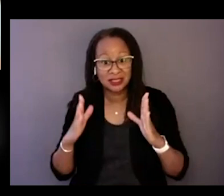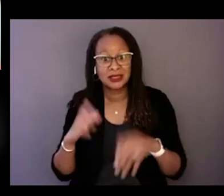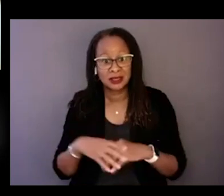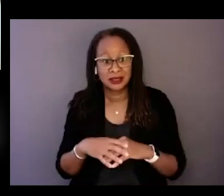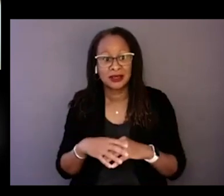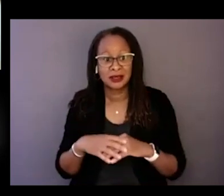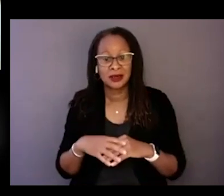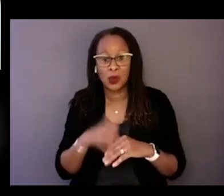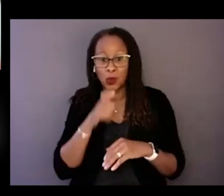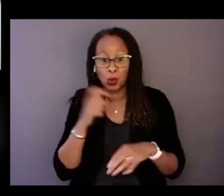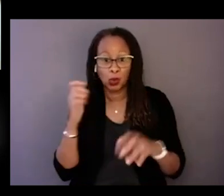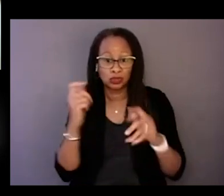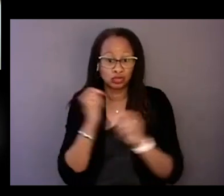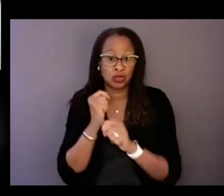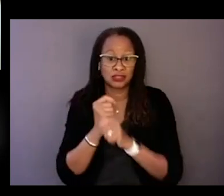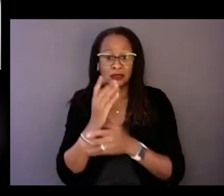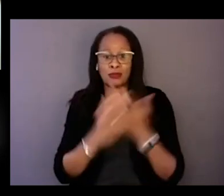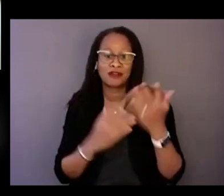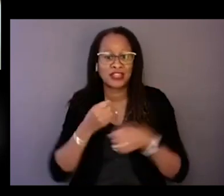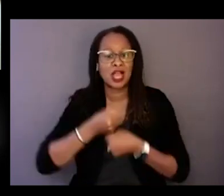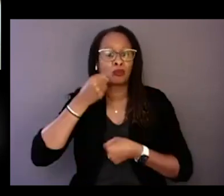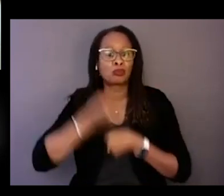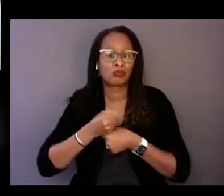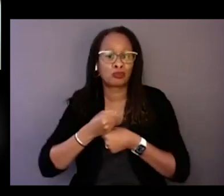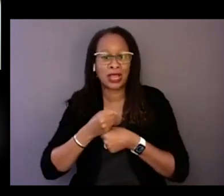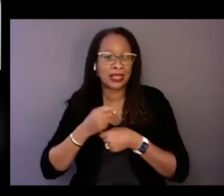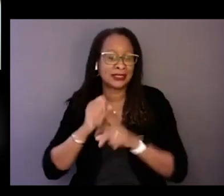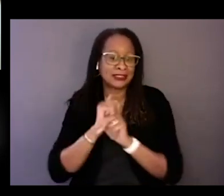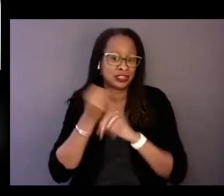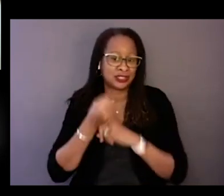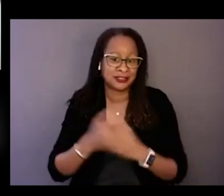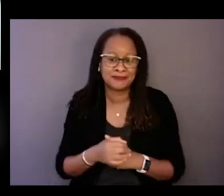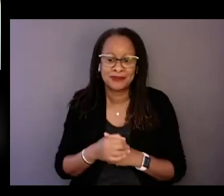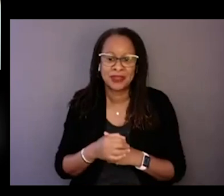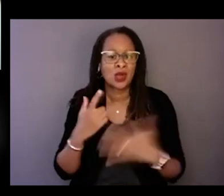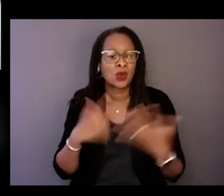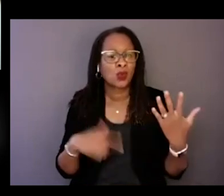was part of the umbrella incident. What was like for you guys in approaching various interview subjects